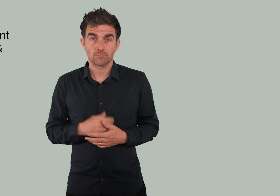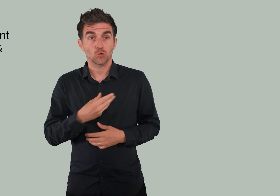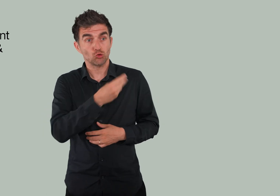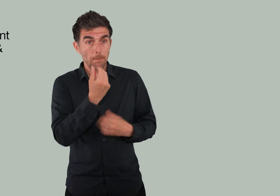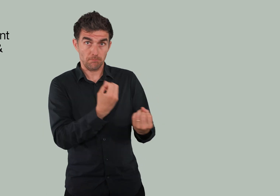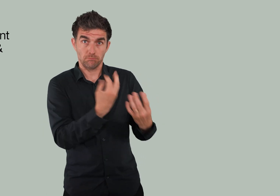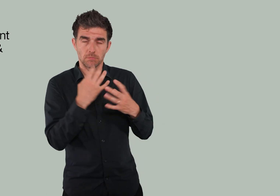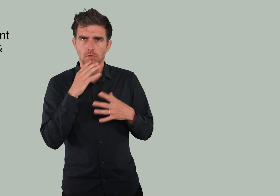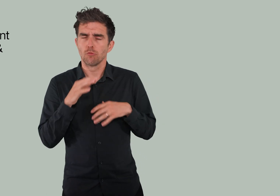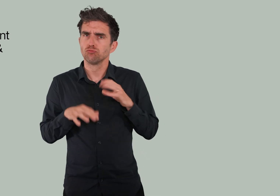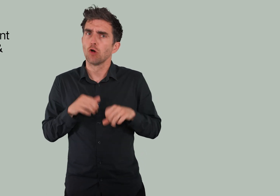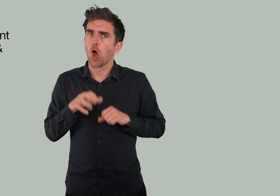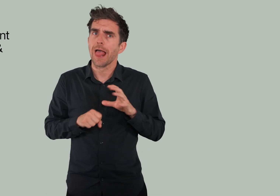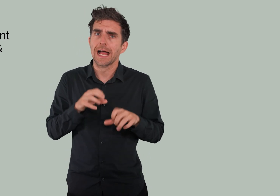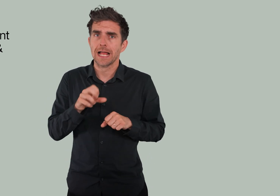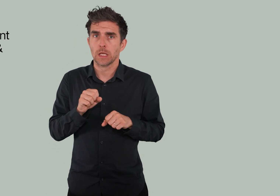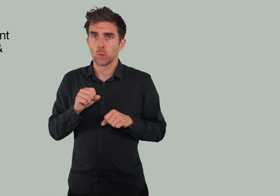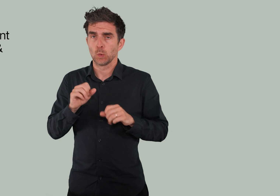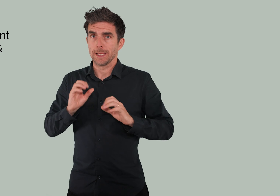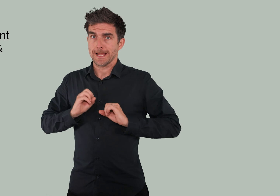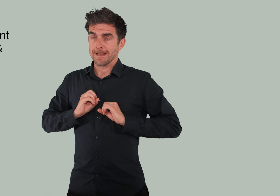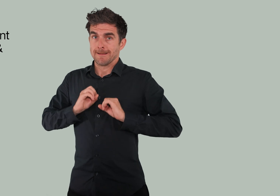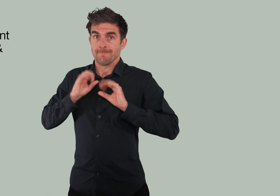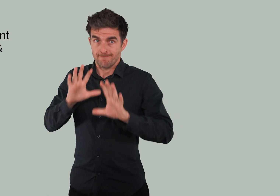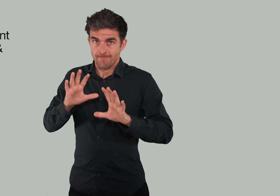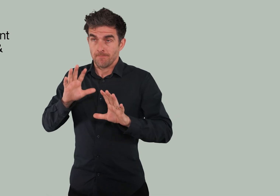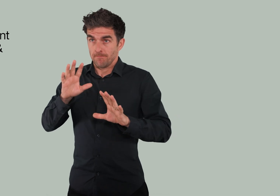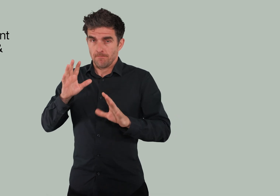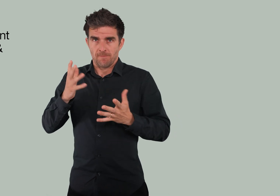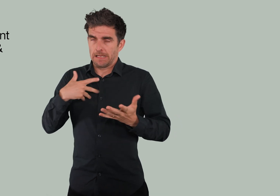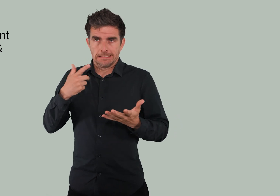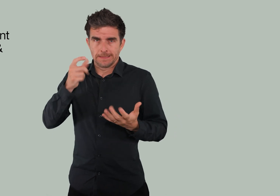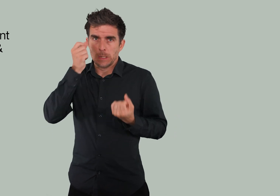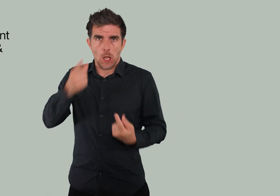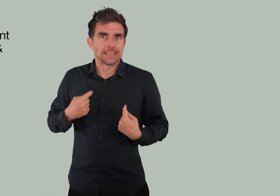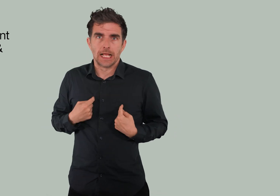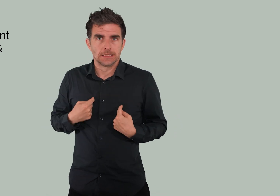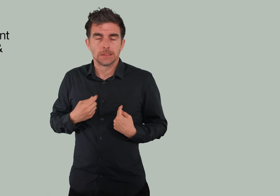Some customers report struggling to make their case or feeling misunderstood,